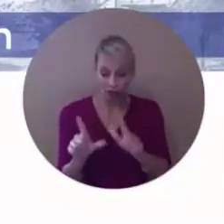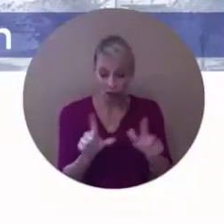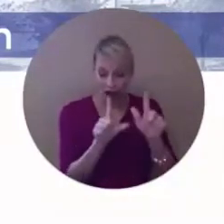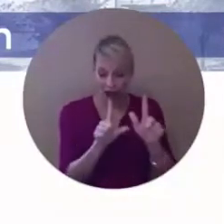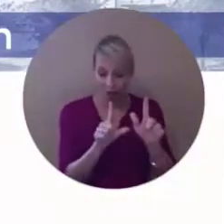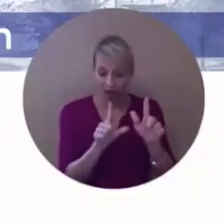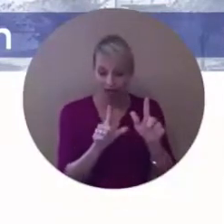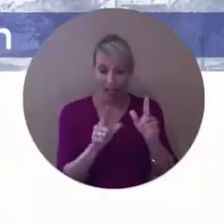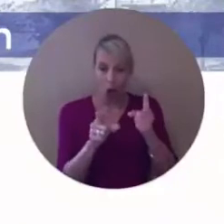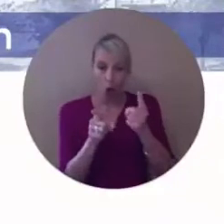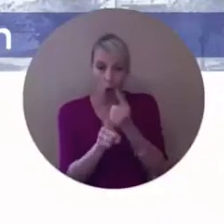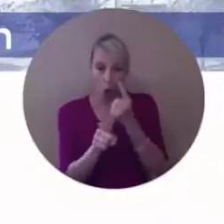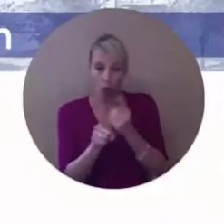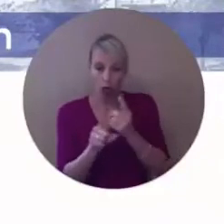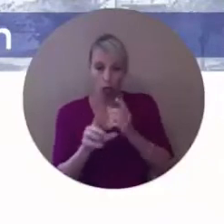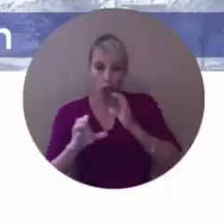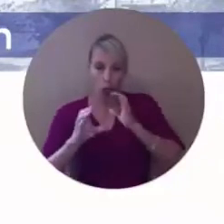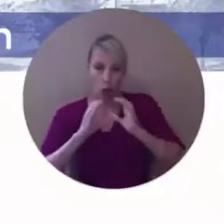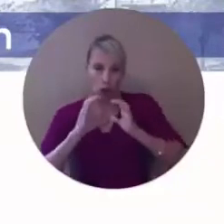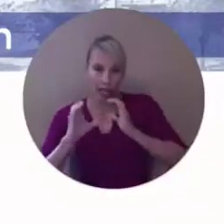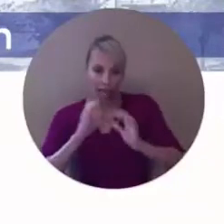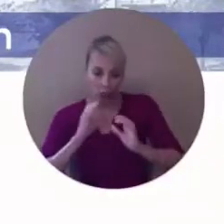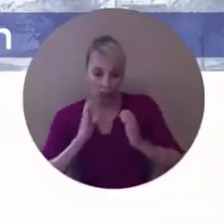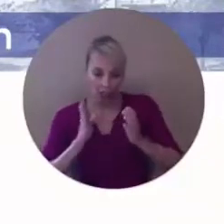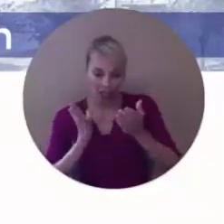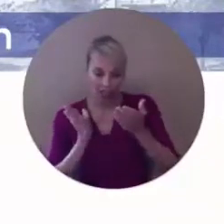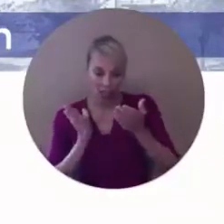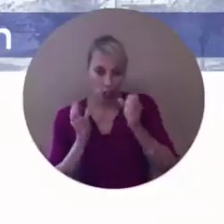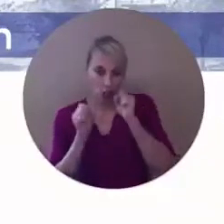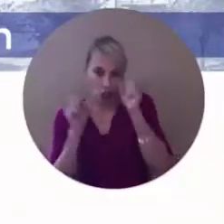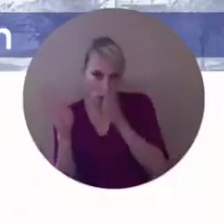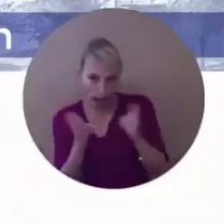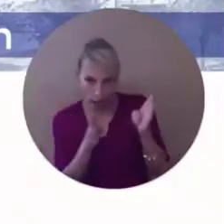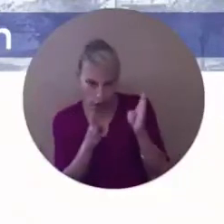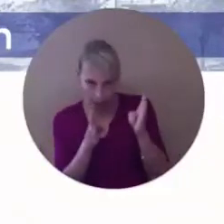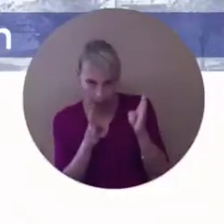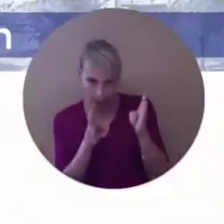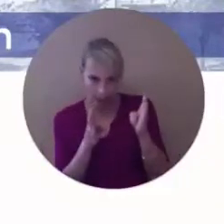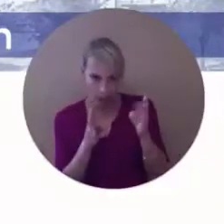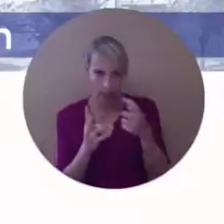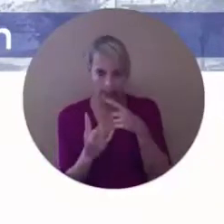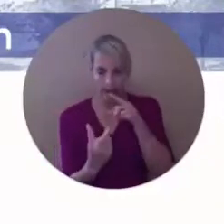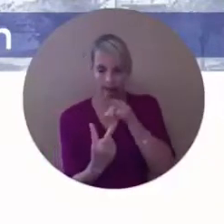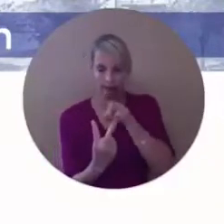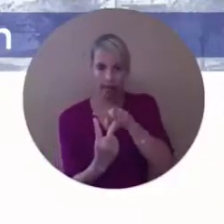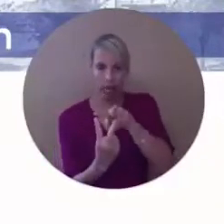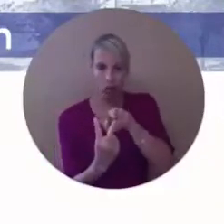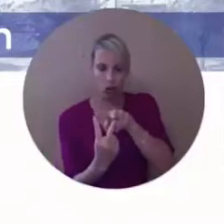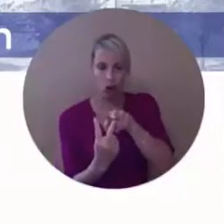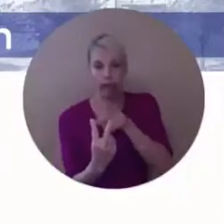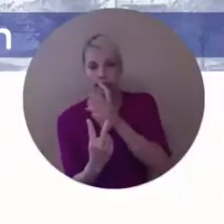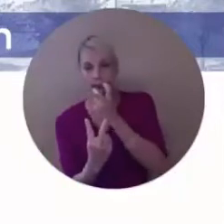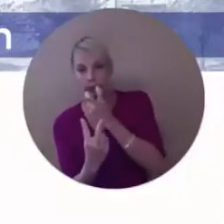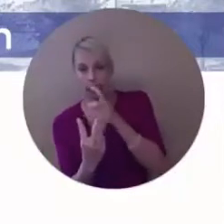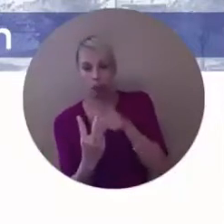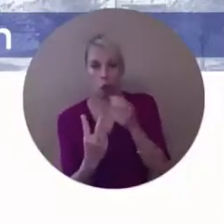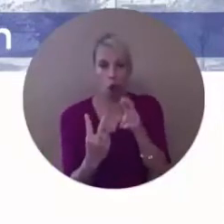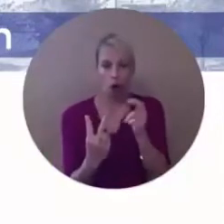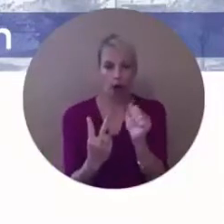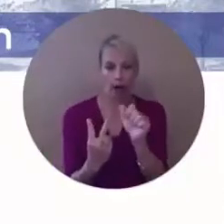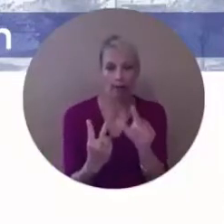Often when we reframe appropriate communication strategies as either English speech